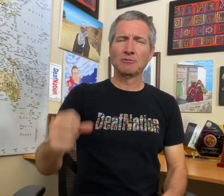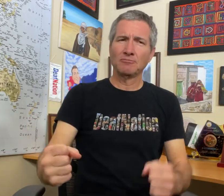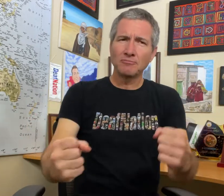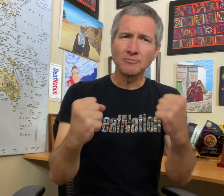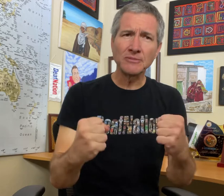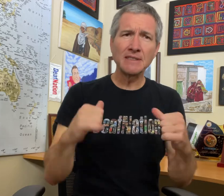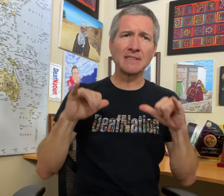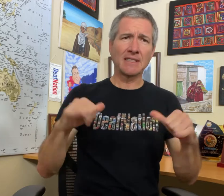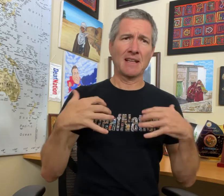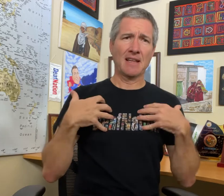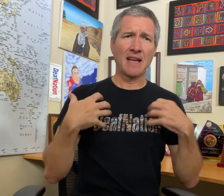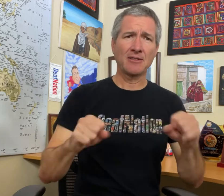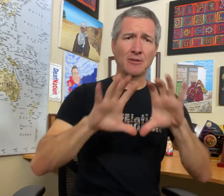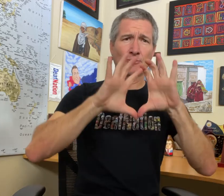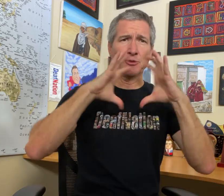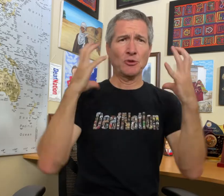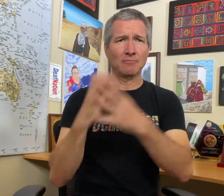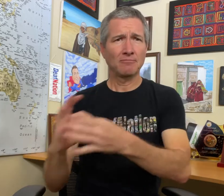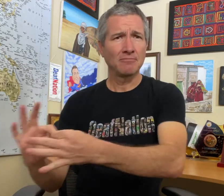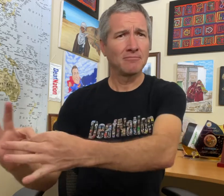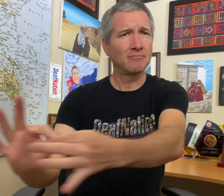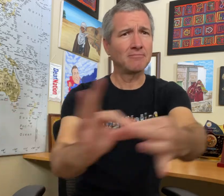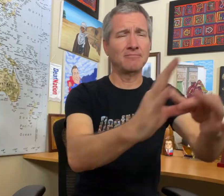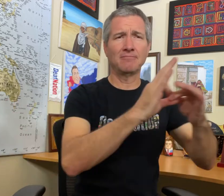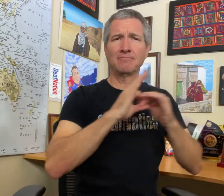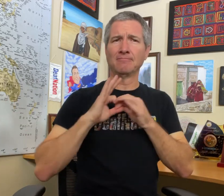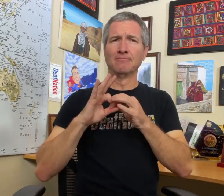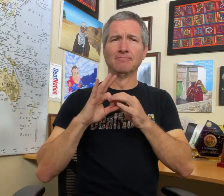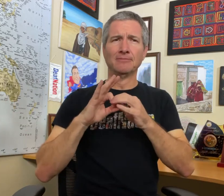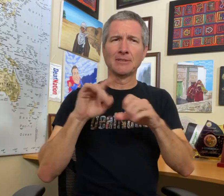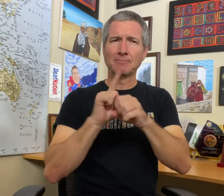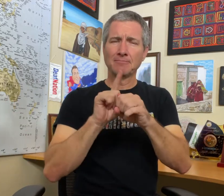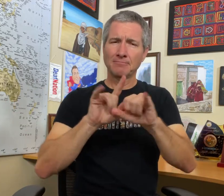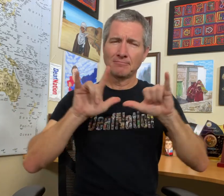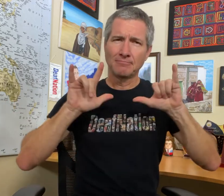Keep oursleves strong. Stay healthy. Bring our love to the world.